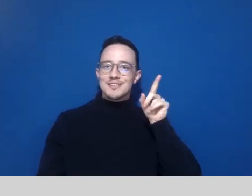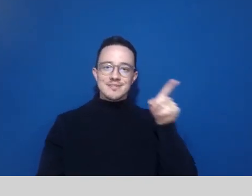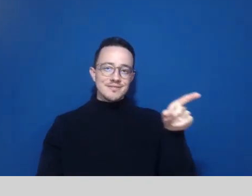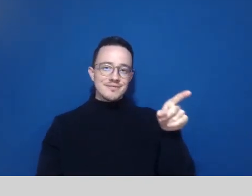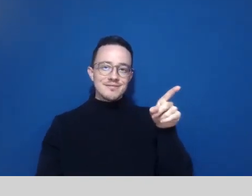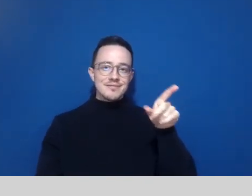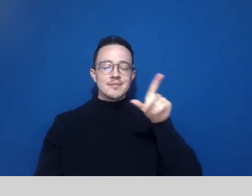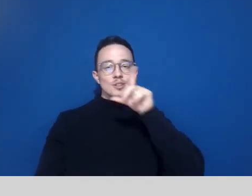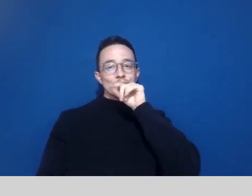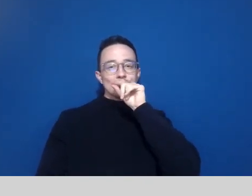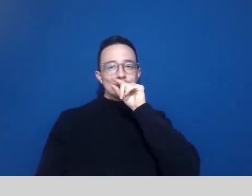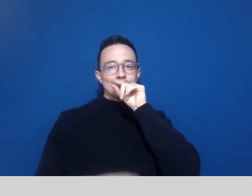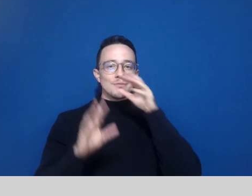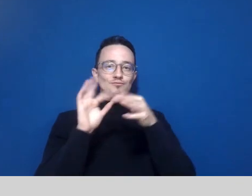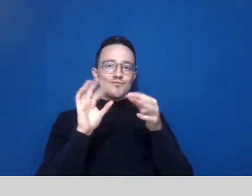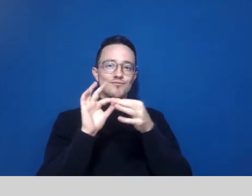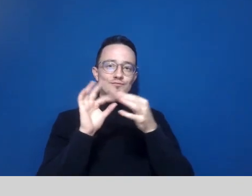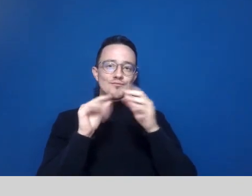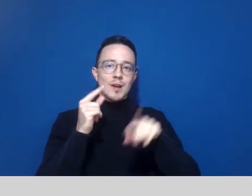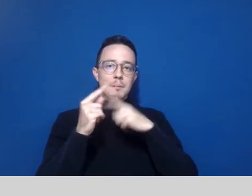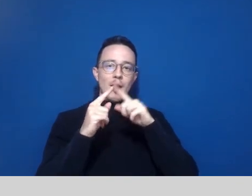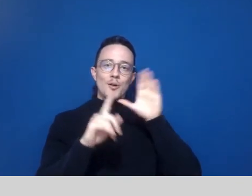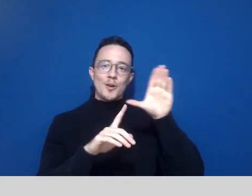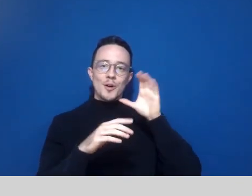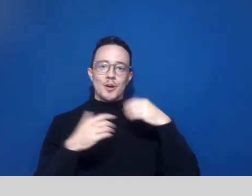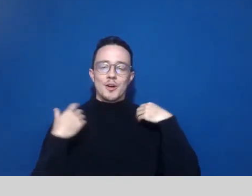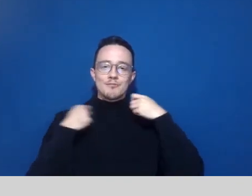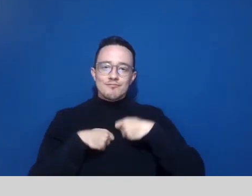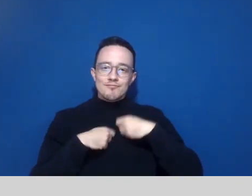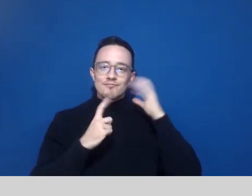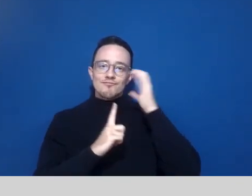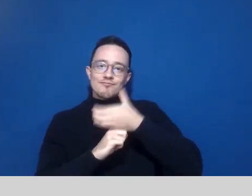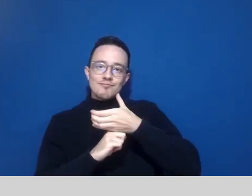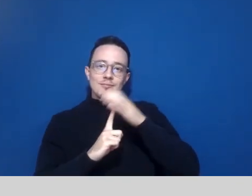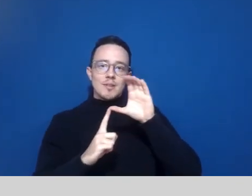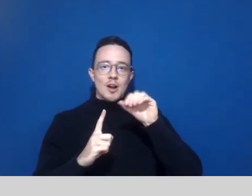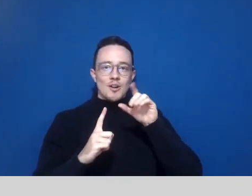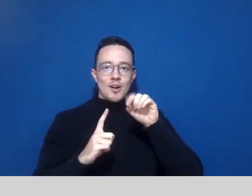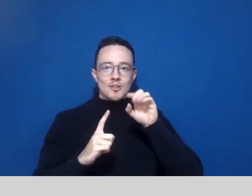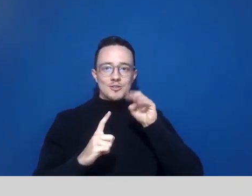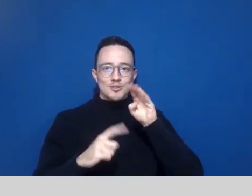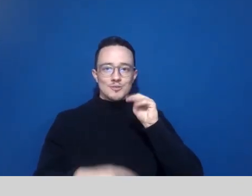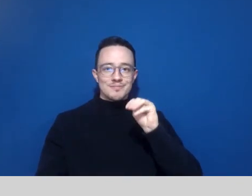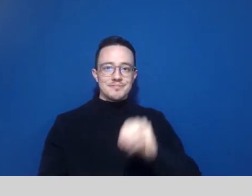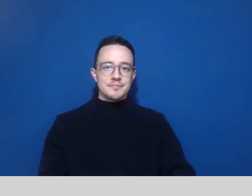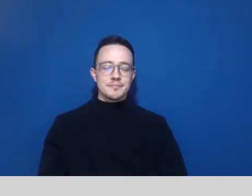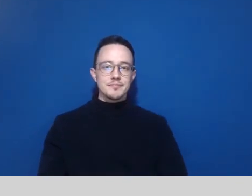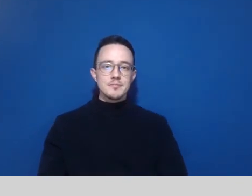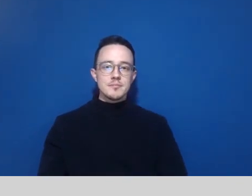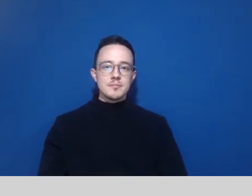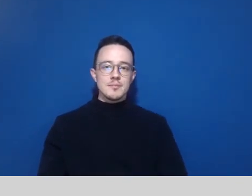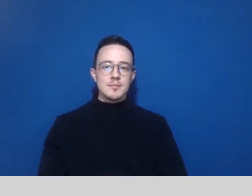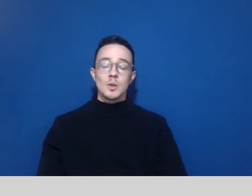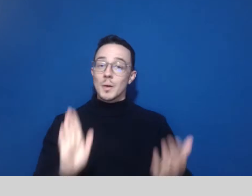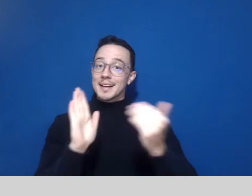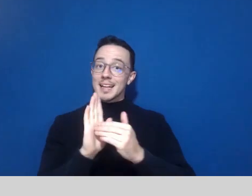where she's tweeting about her costumes. I think she makes a particularly fetching pirate. Or again, I can search for PyGotham